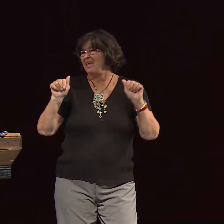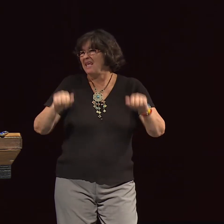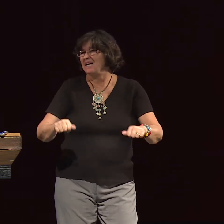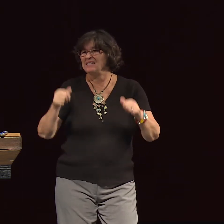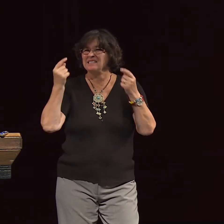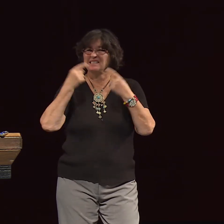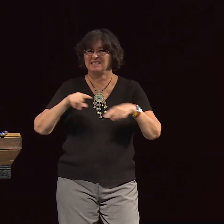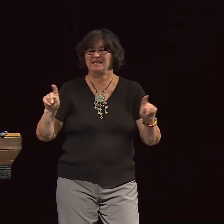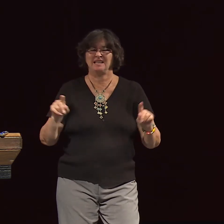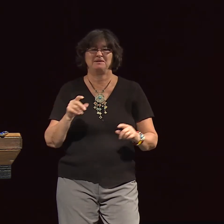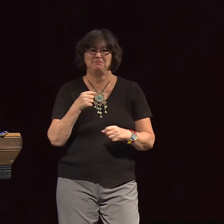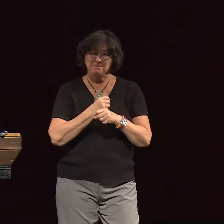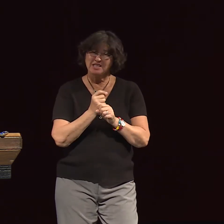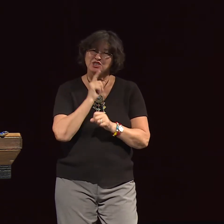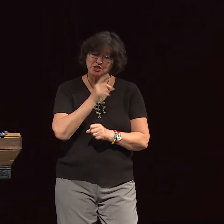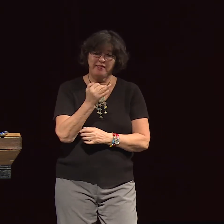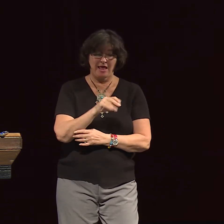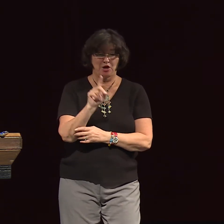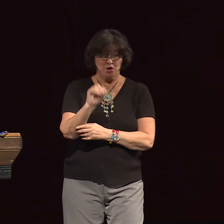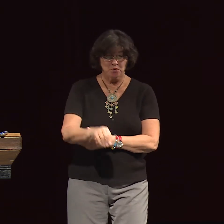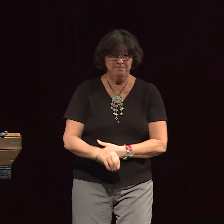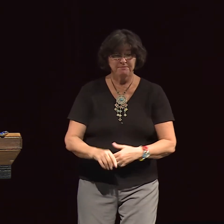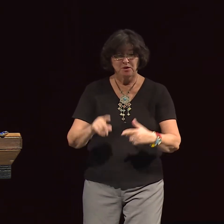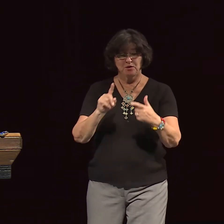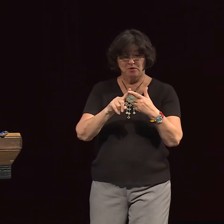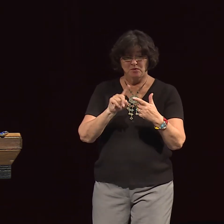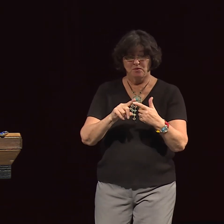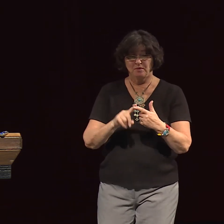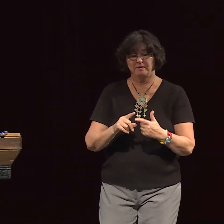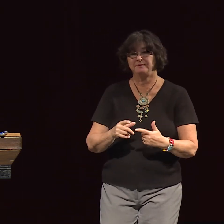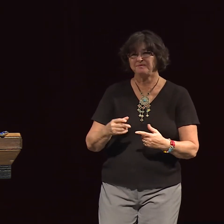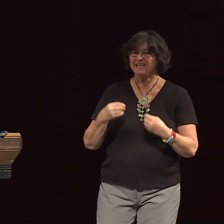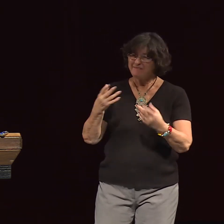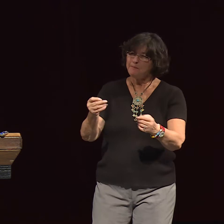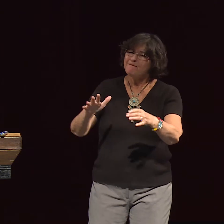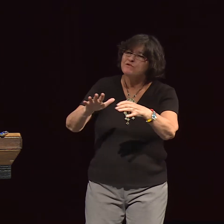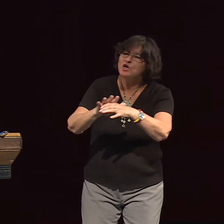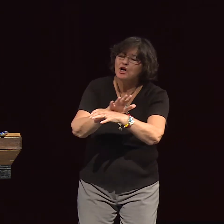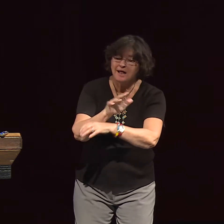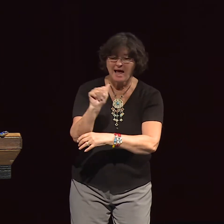and know that these deaf kids can be successful and provide them access to that.